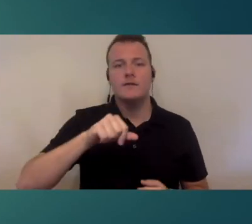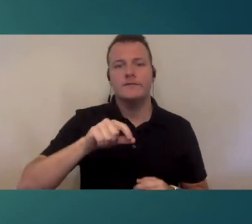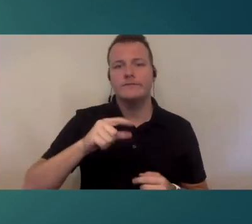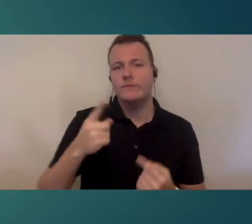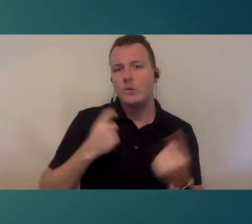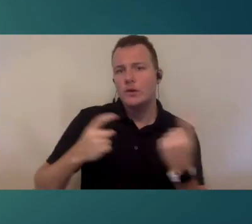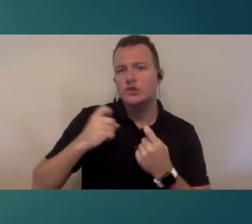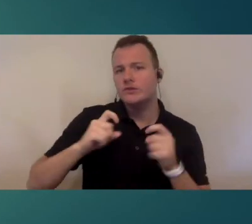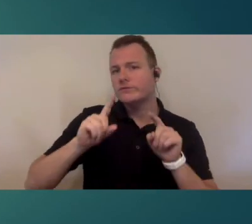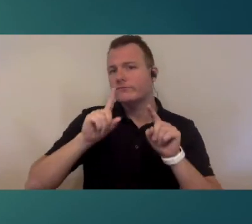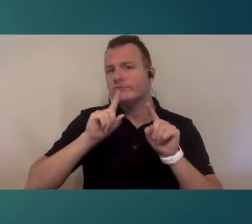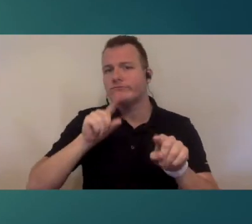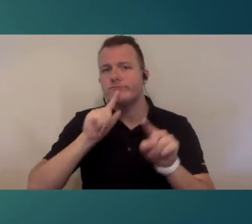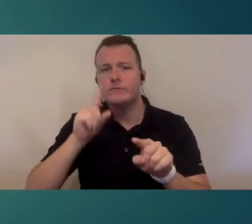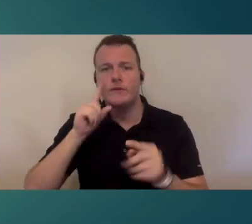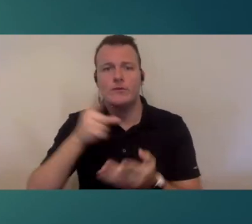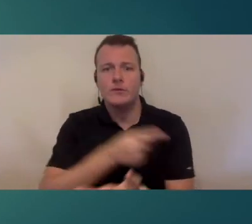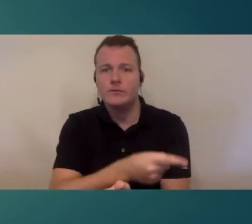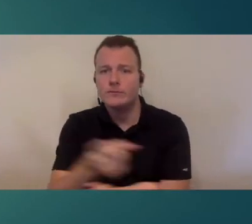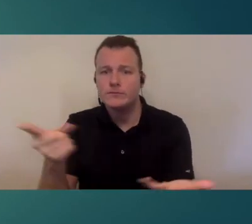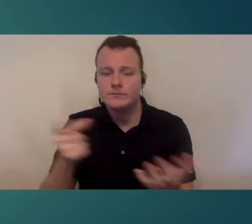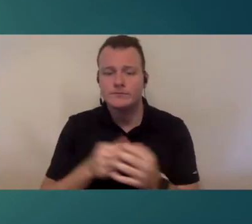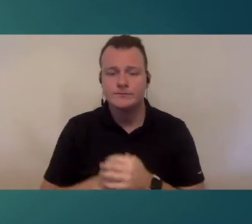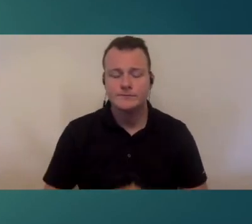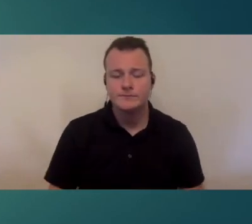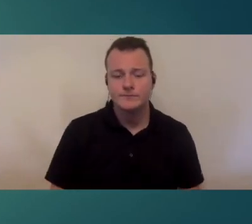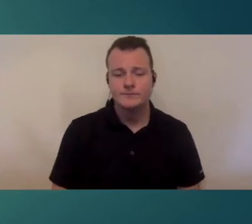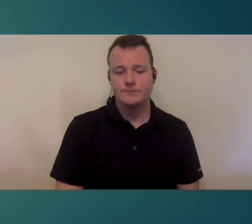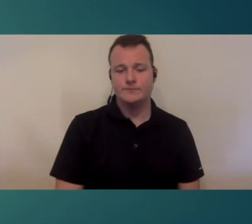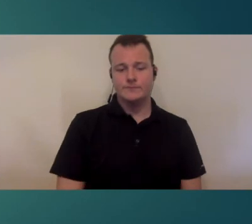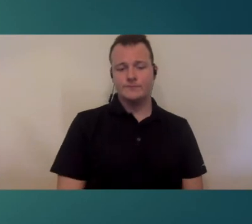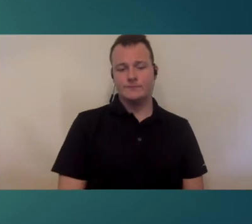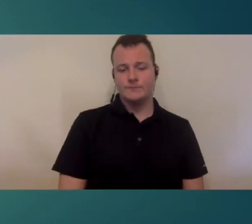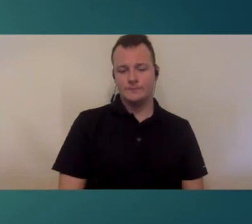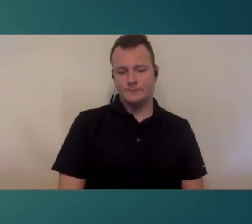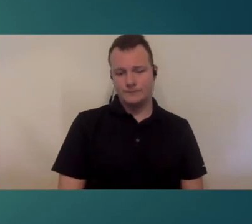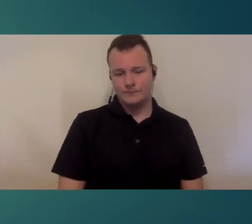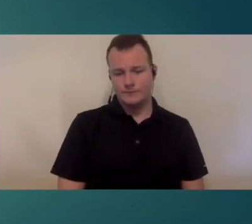questions anyone in the audience may have.